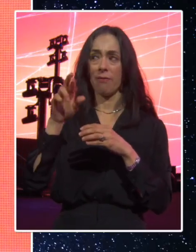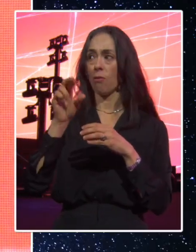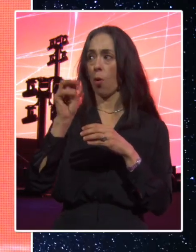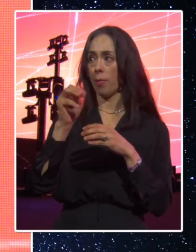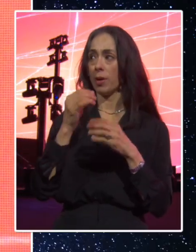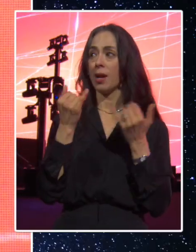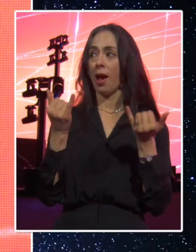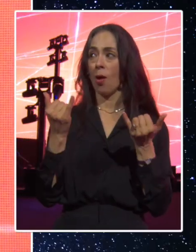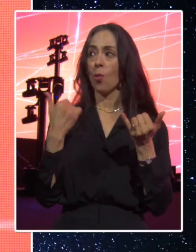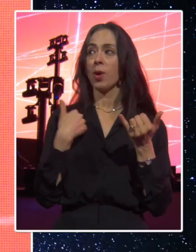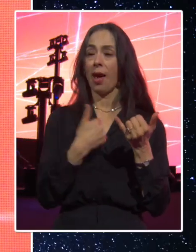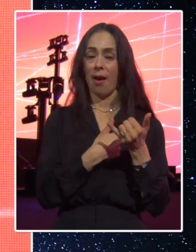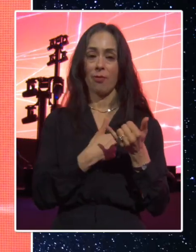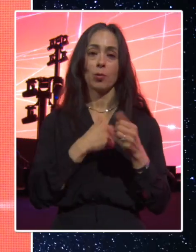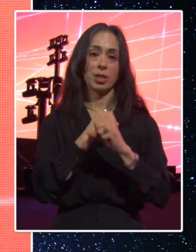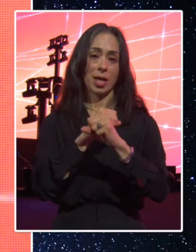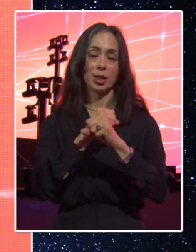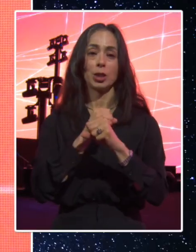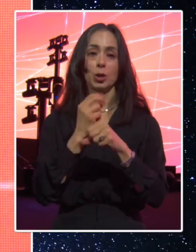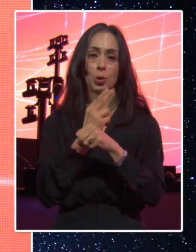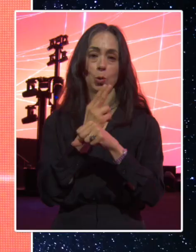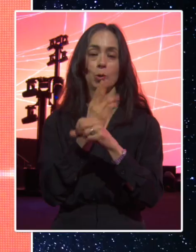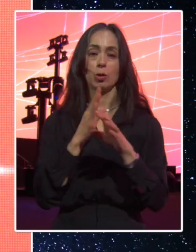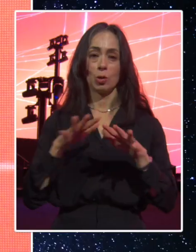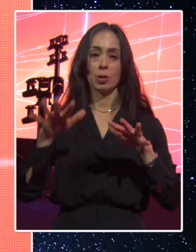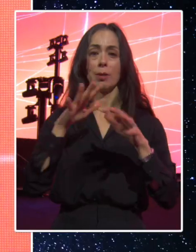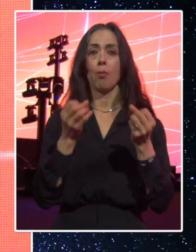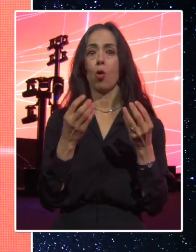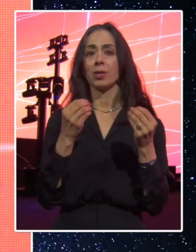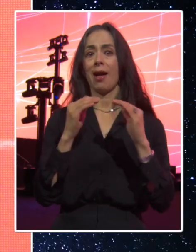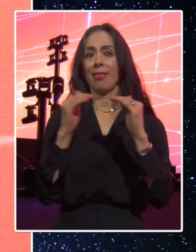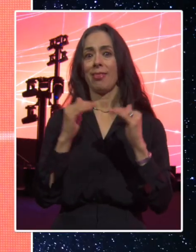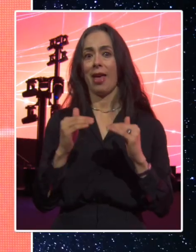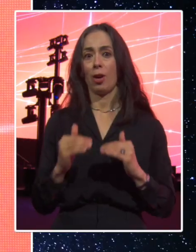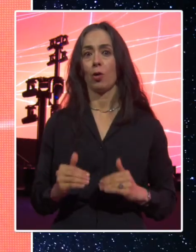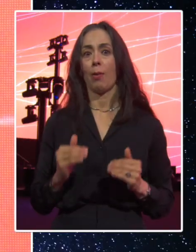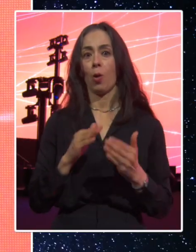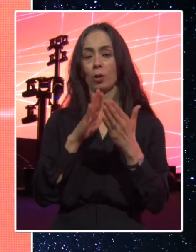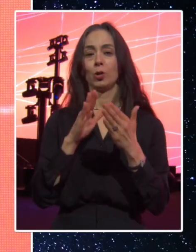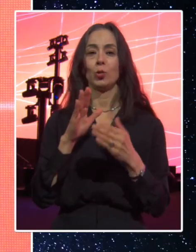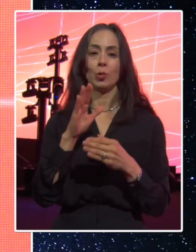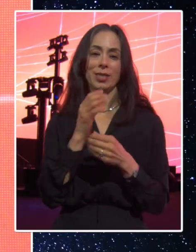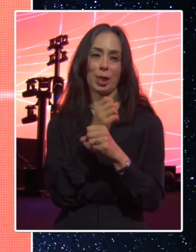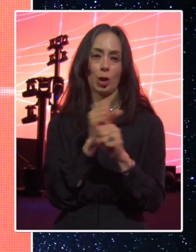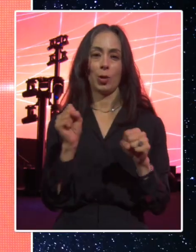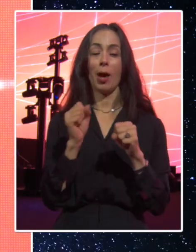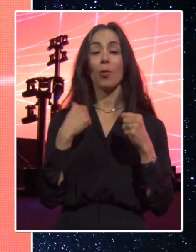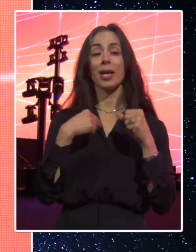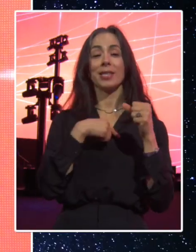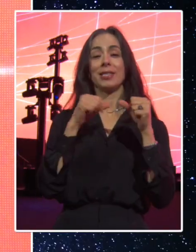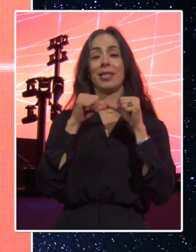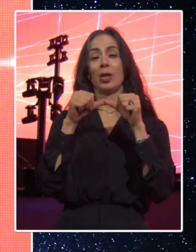as a part of a multi-layered, zero-trust approach to security. And we continue to innovate.